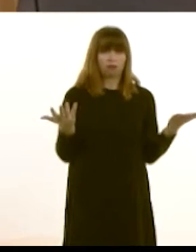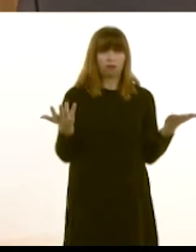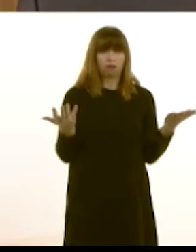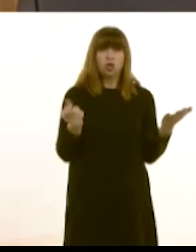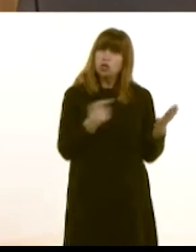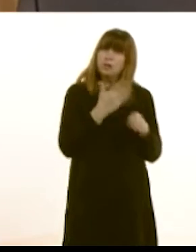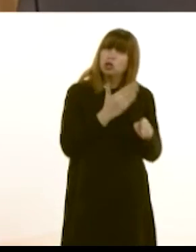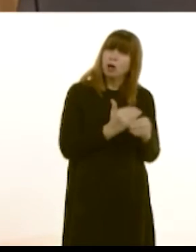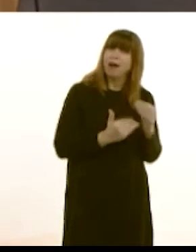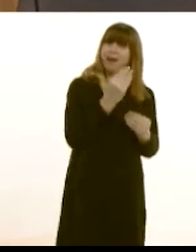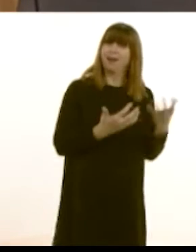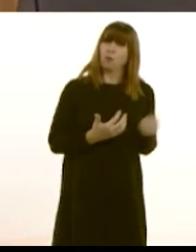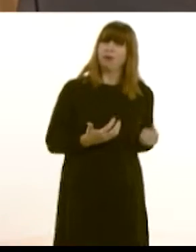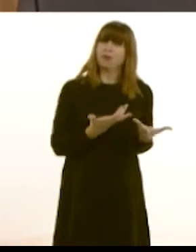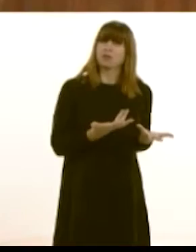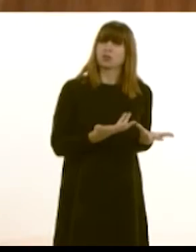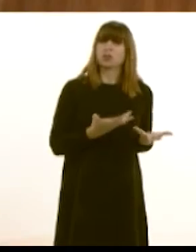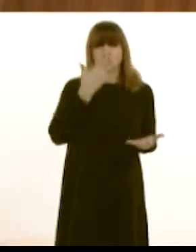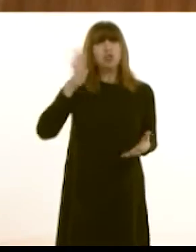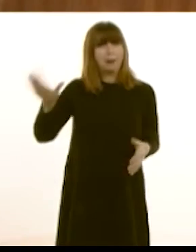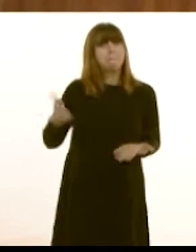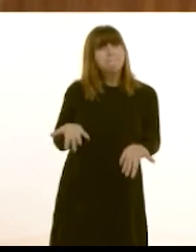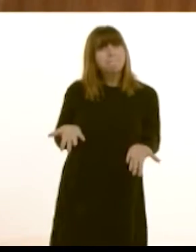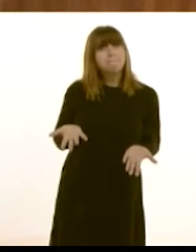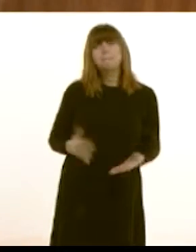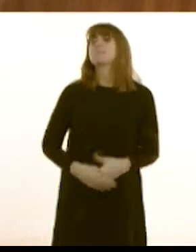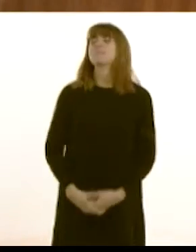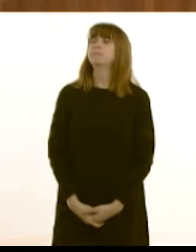shameful that the Tories have done it in Britain.